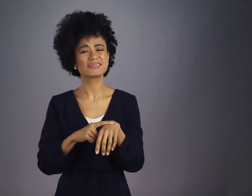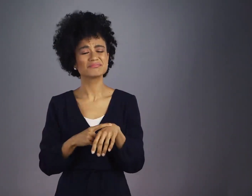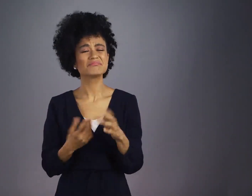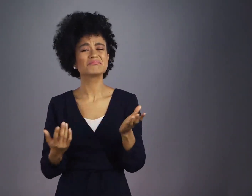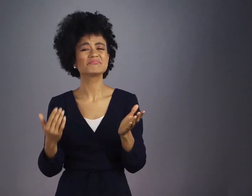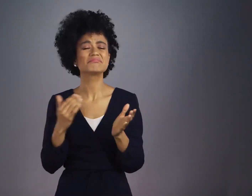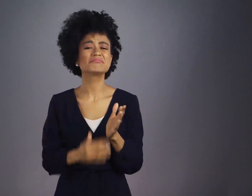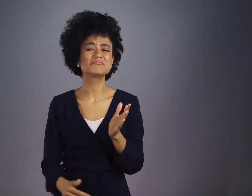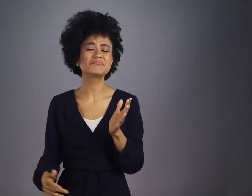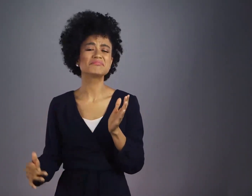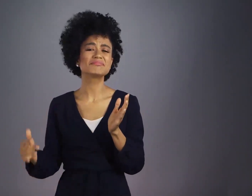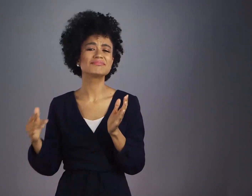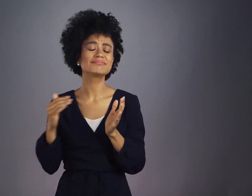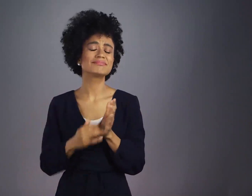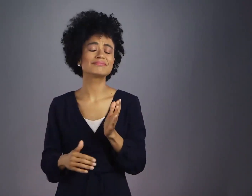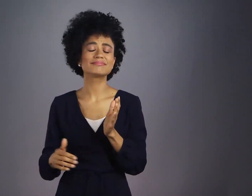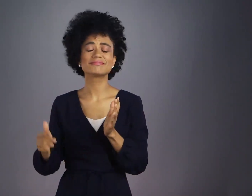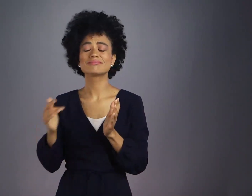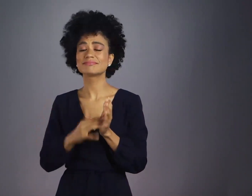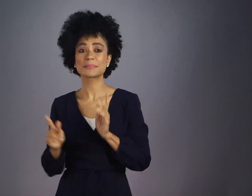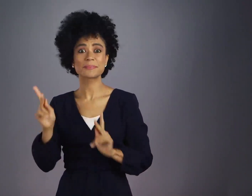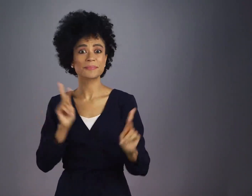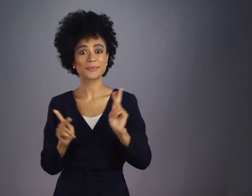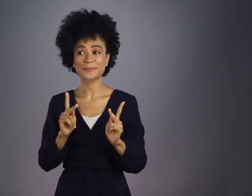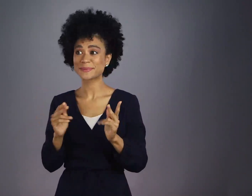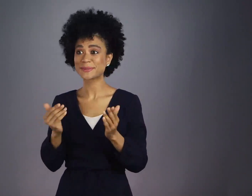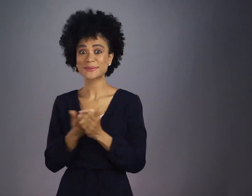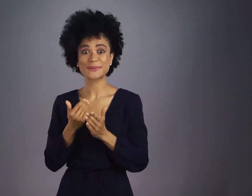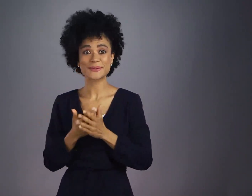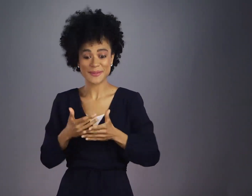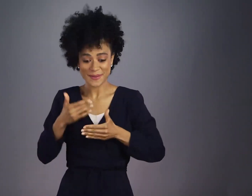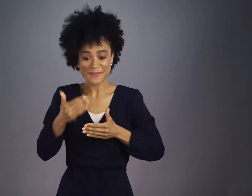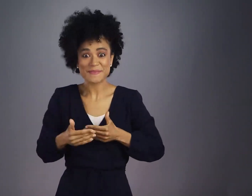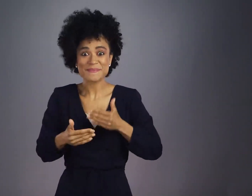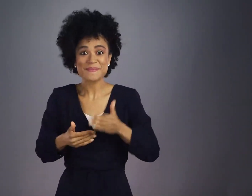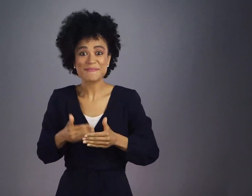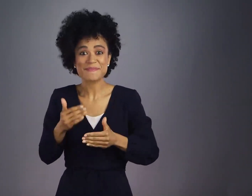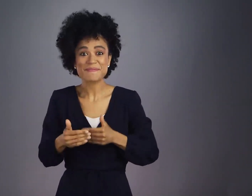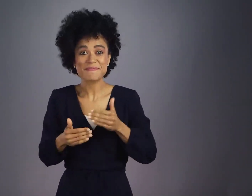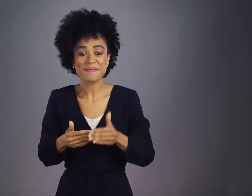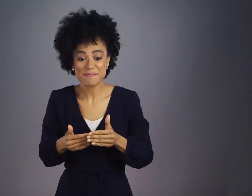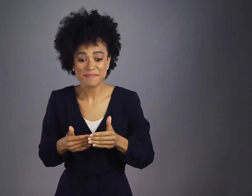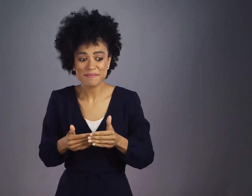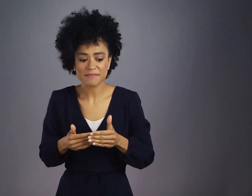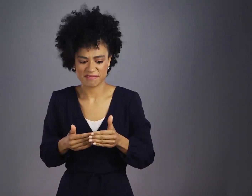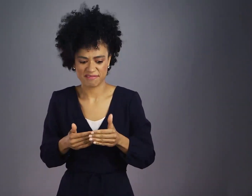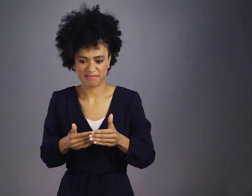Time after time newcomers have tried to keep to themselves certain facts about their lives.